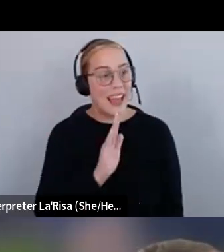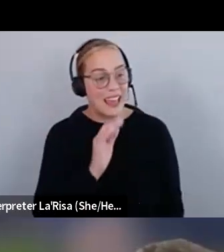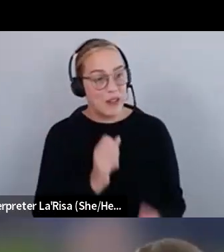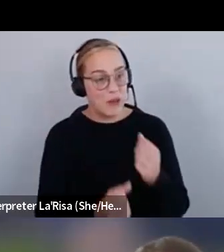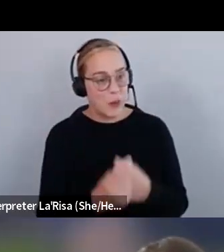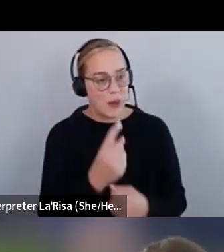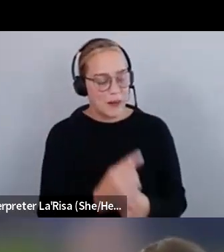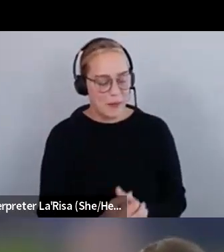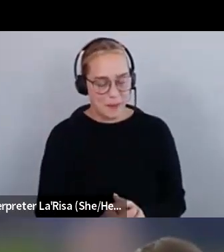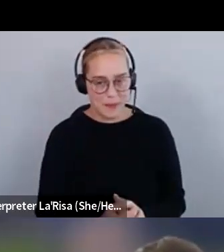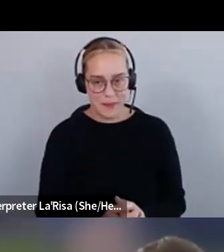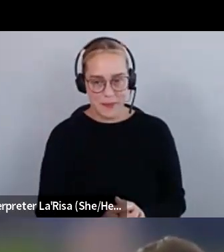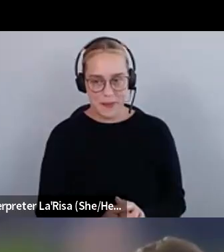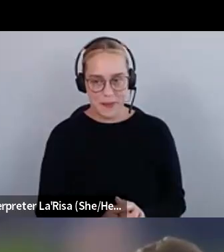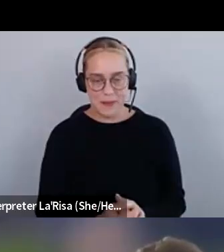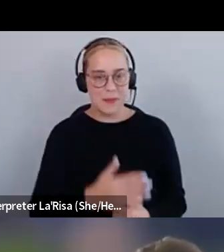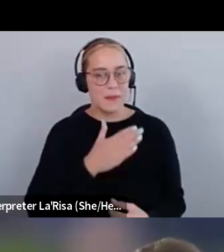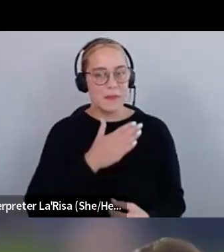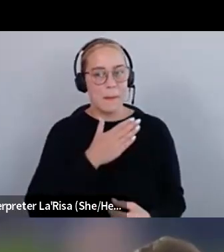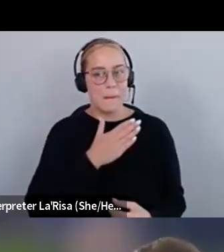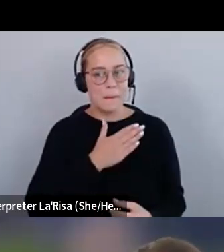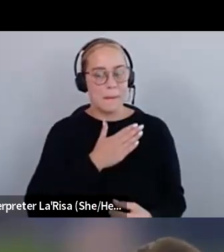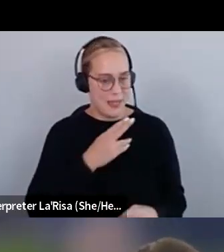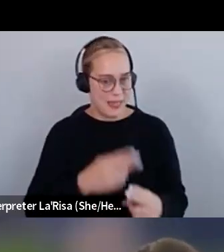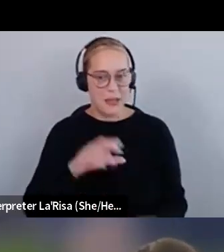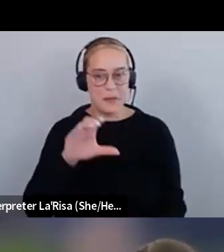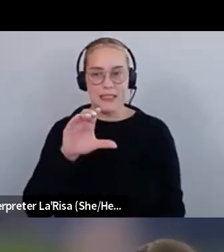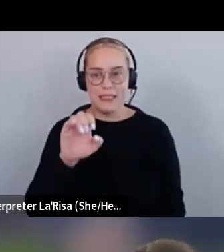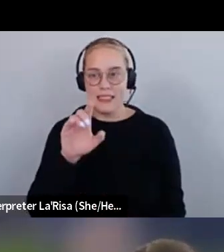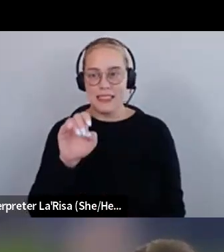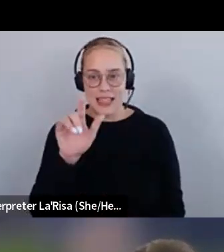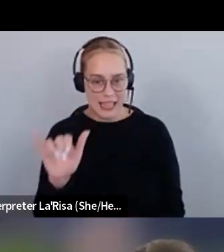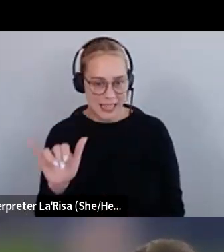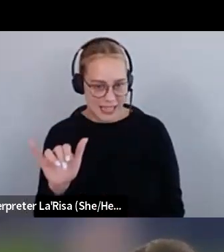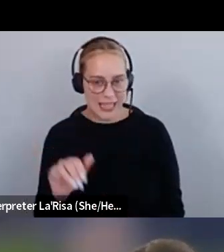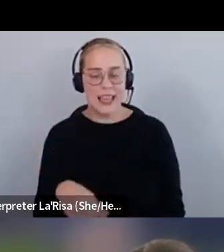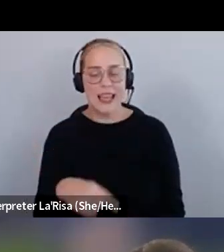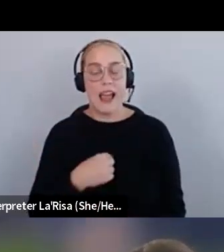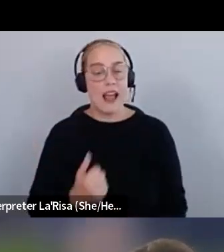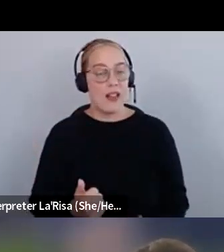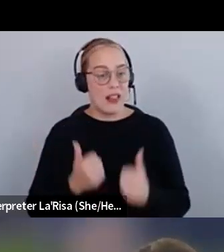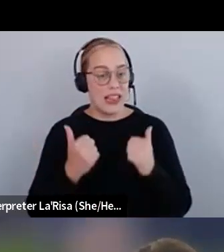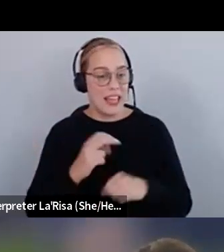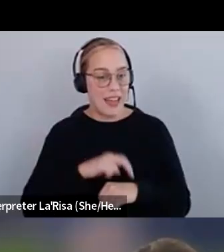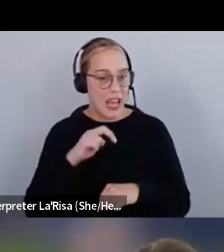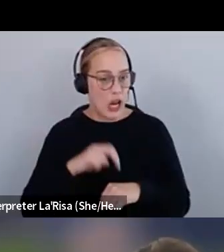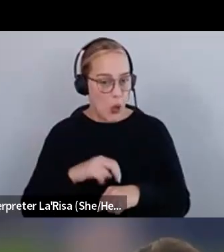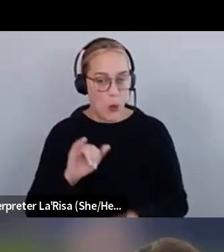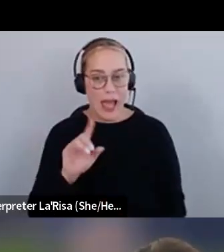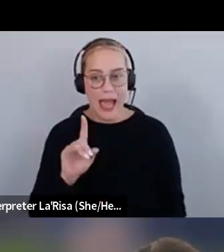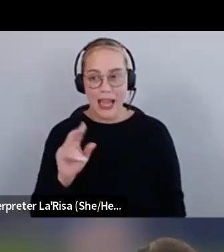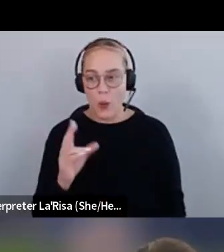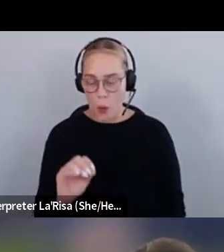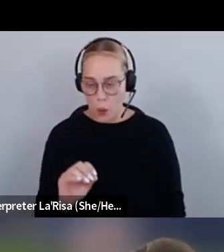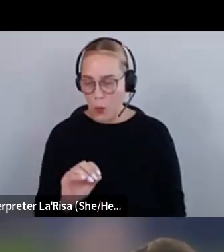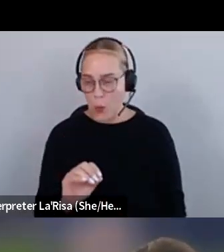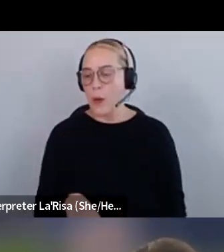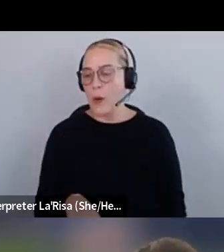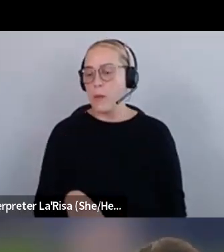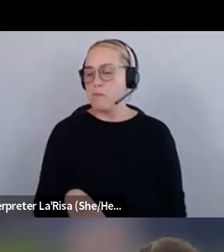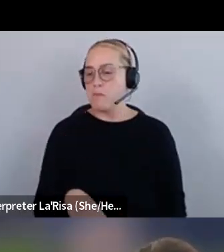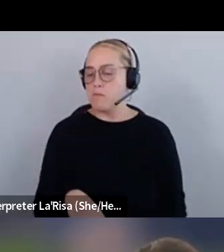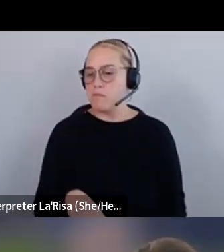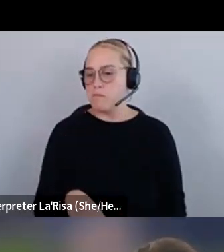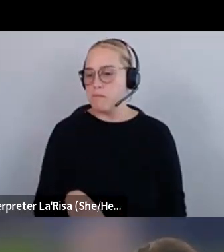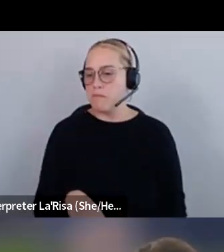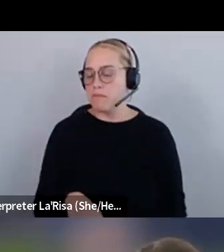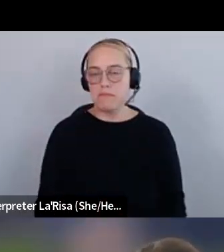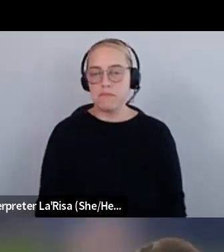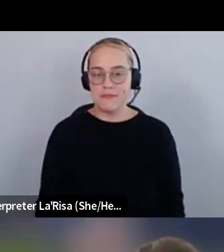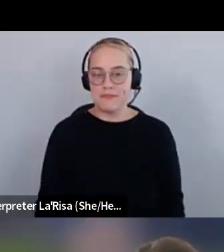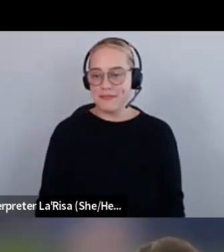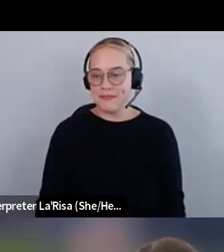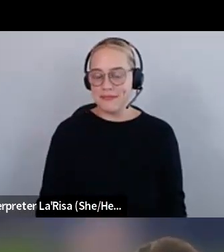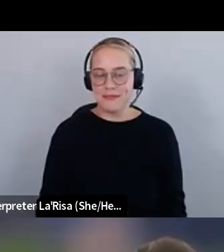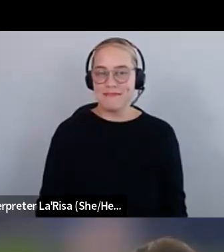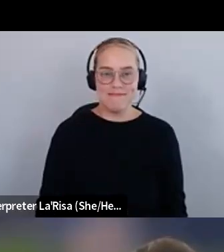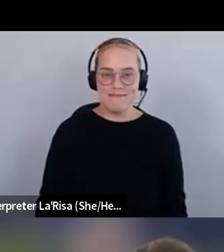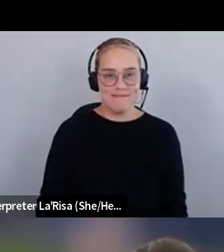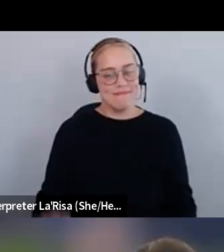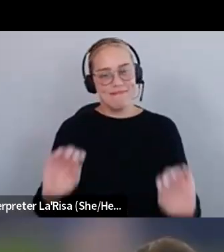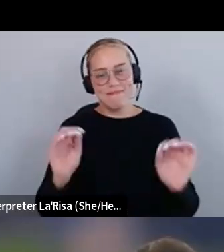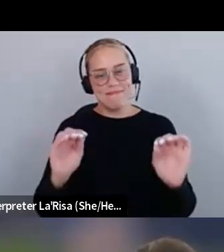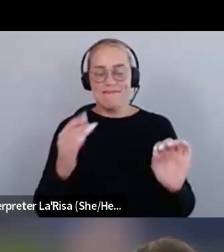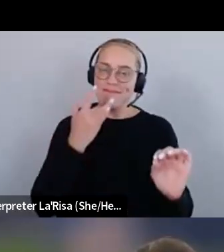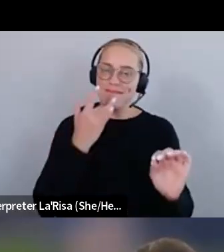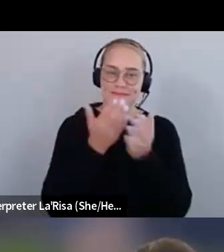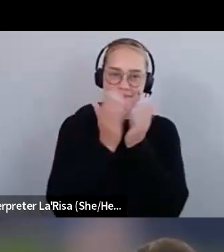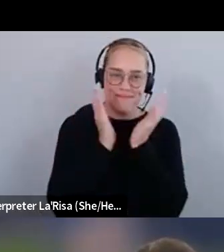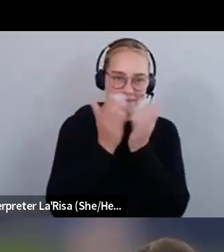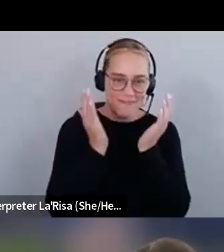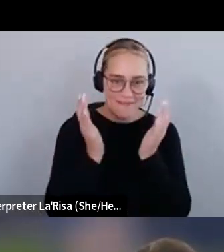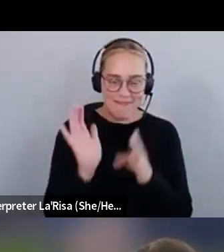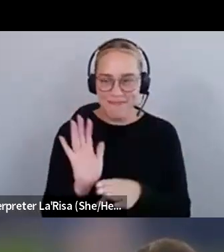wrong. Cece, Naomi -- CIL who you like to popcorn too.